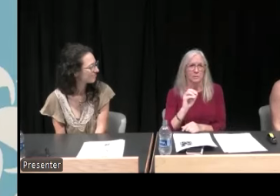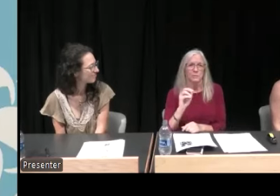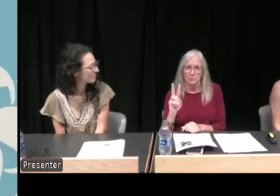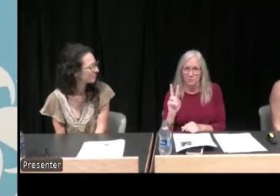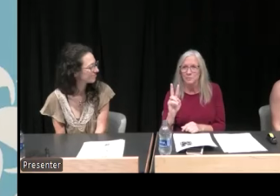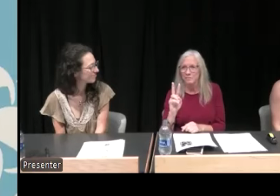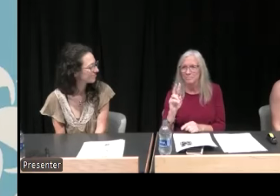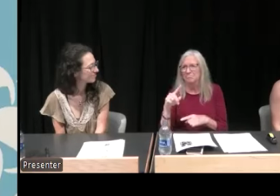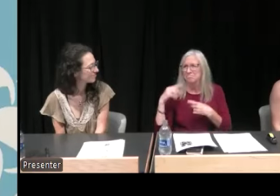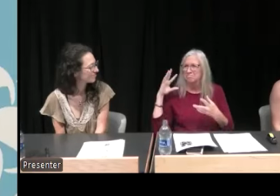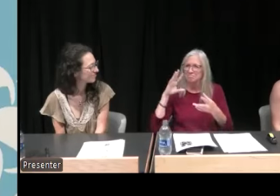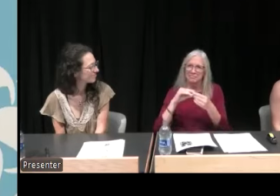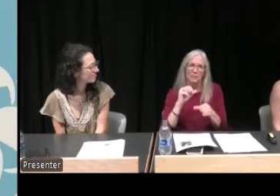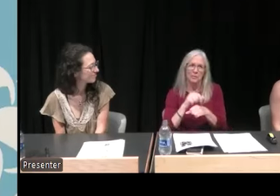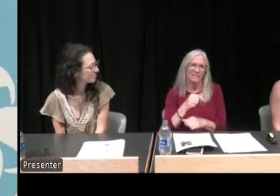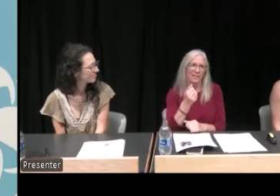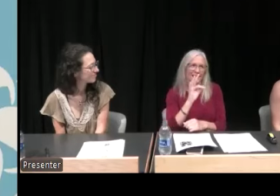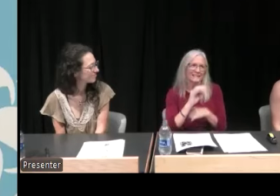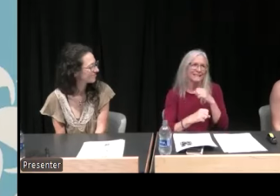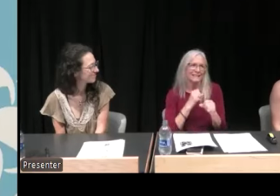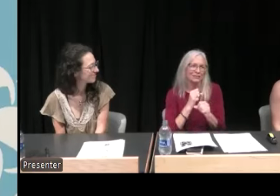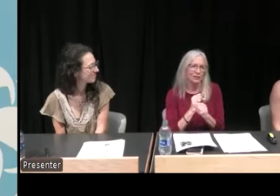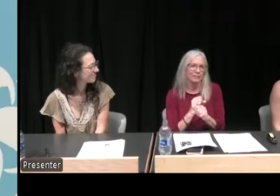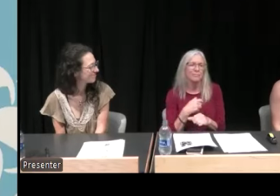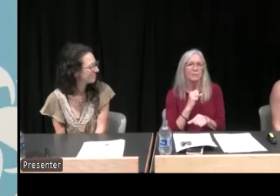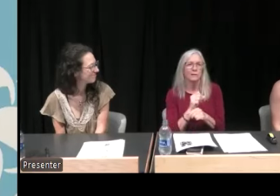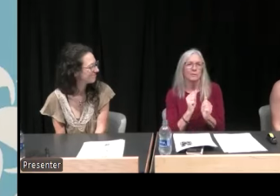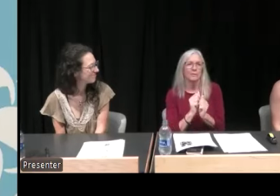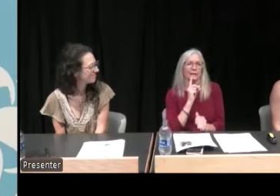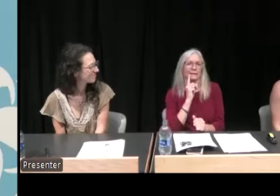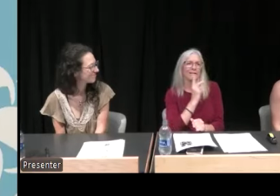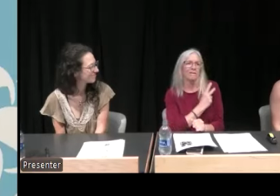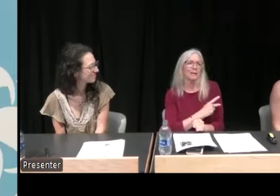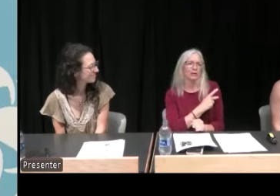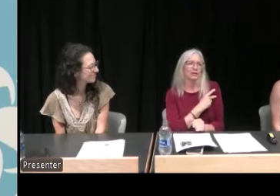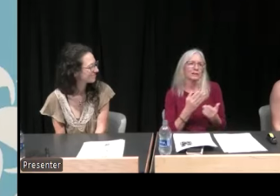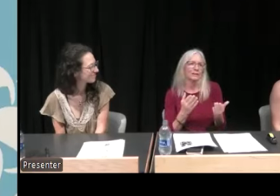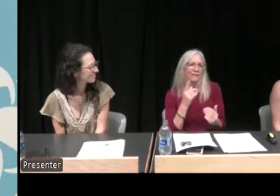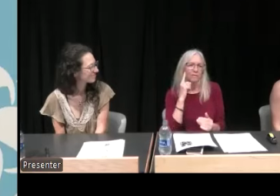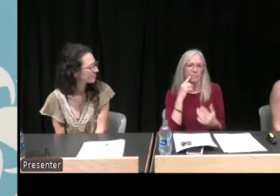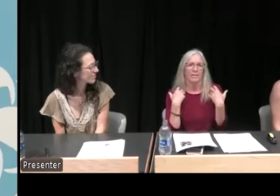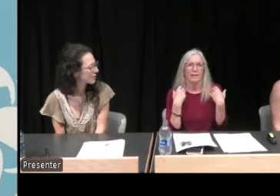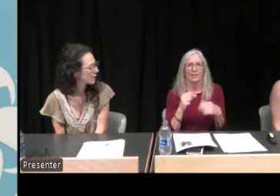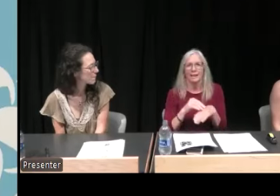Wellness Center around 2002 and I've been working here for 19 years now and I work primarily with